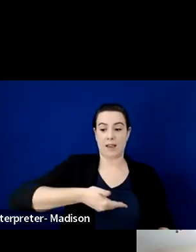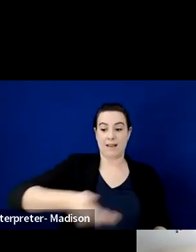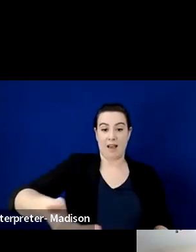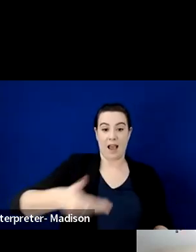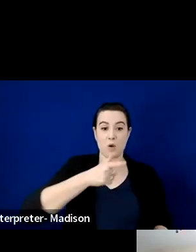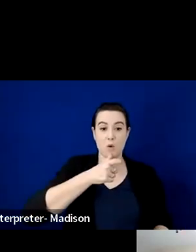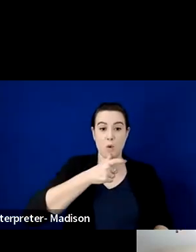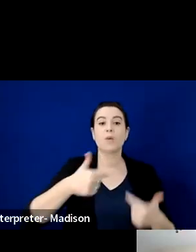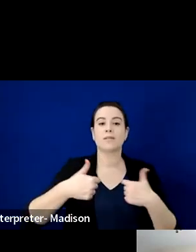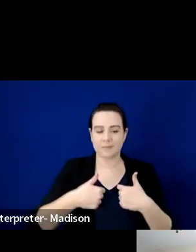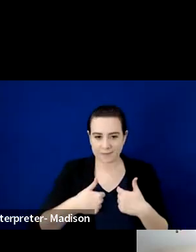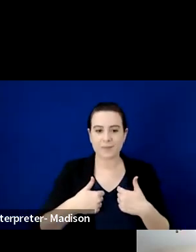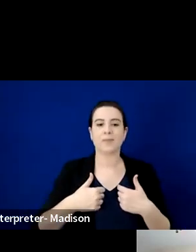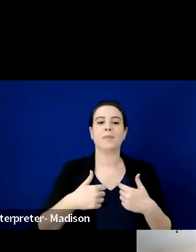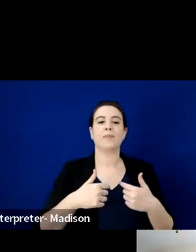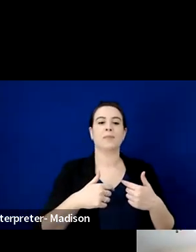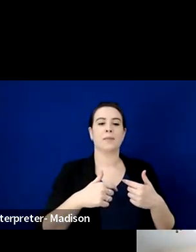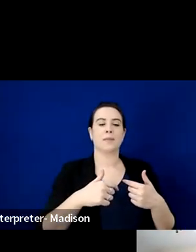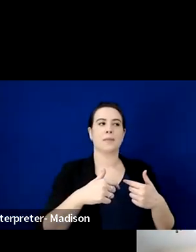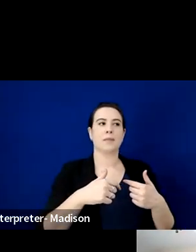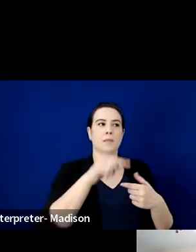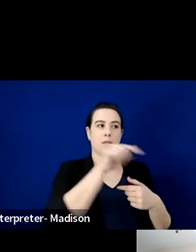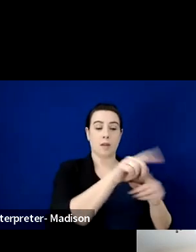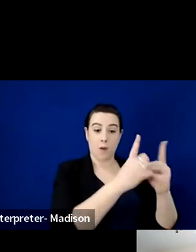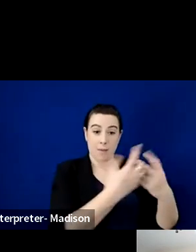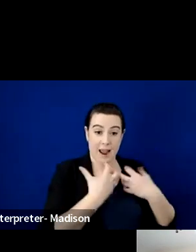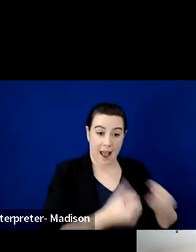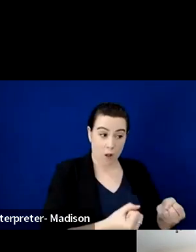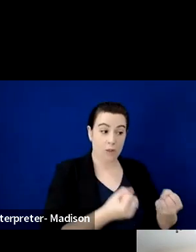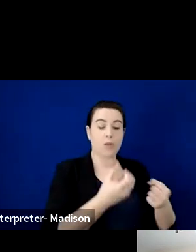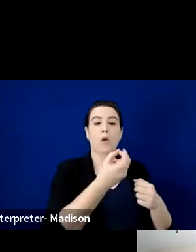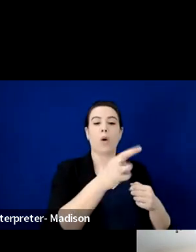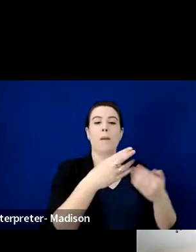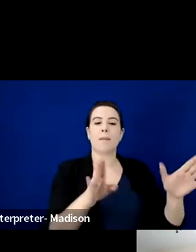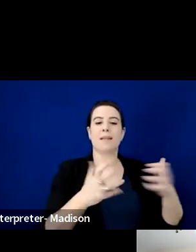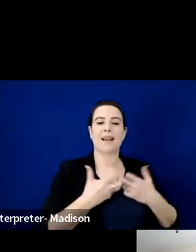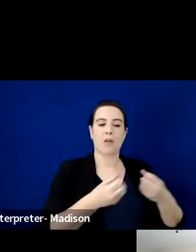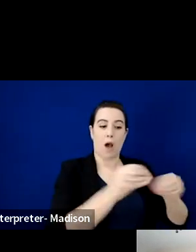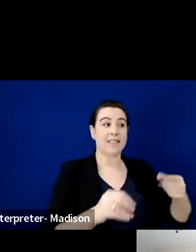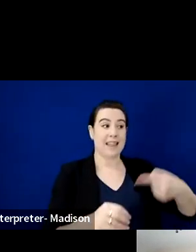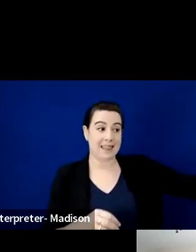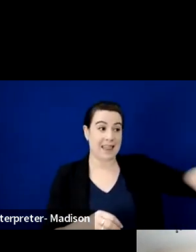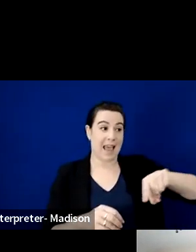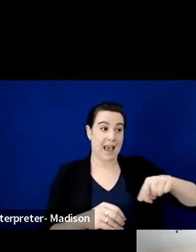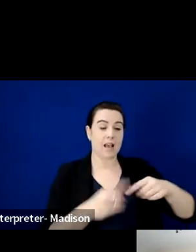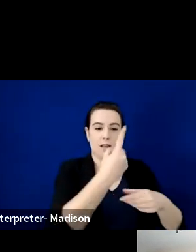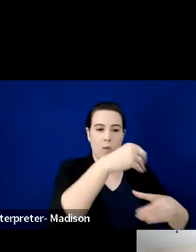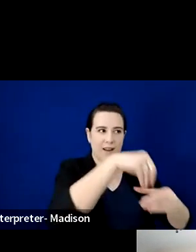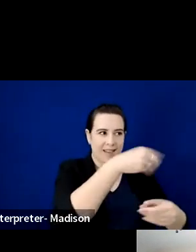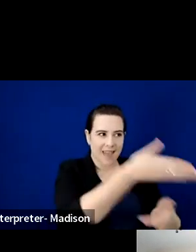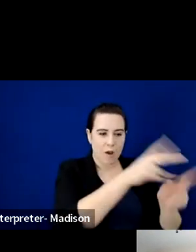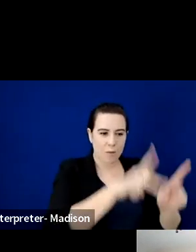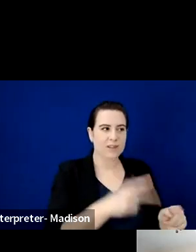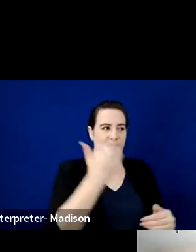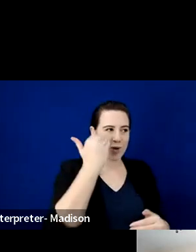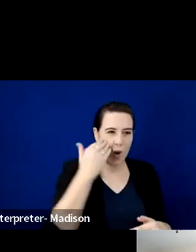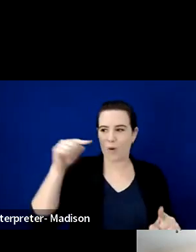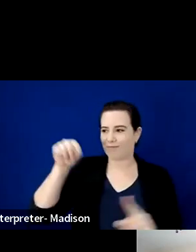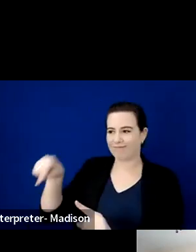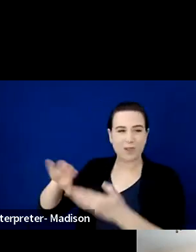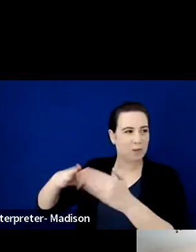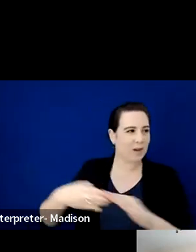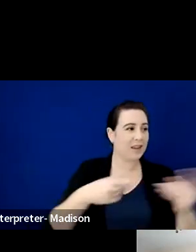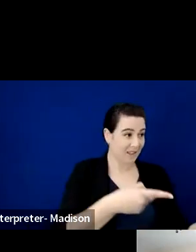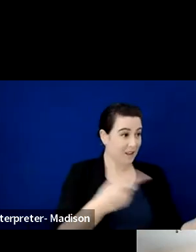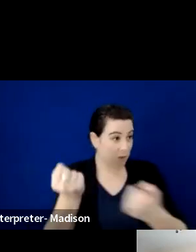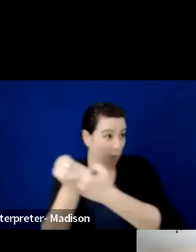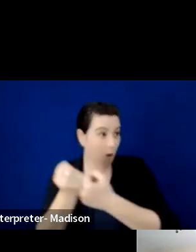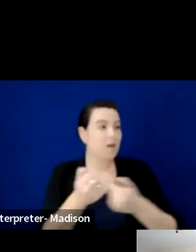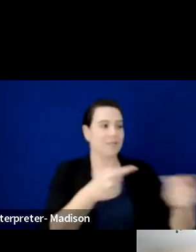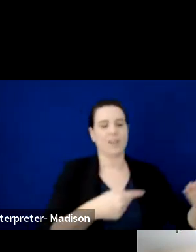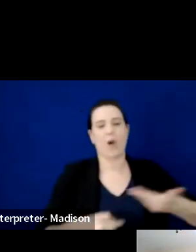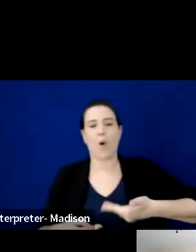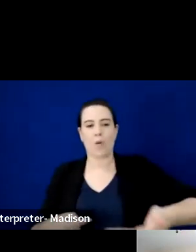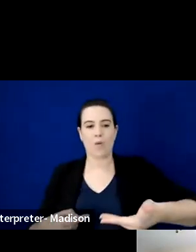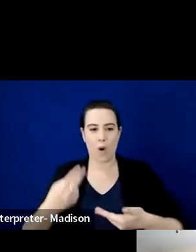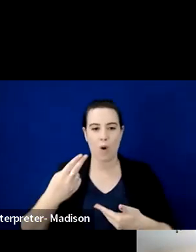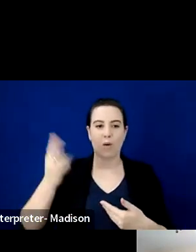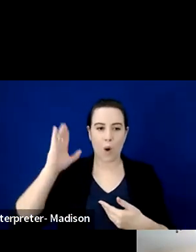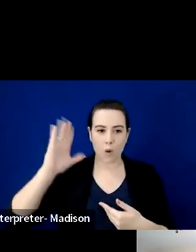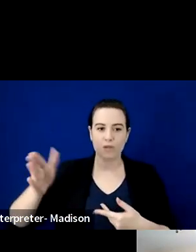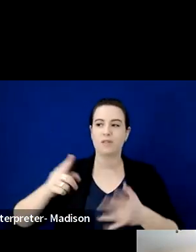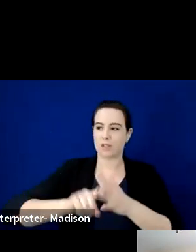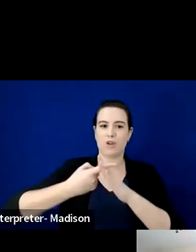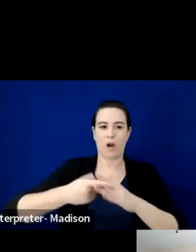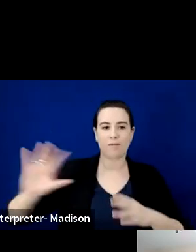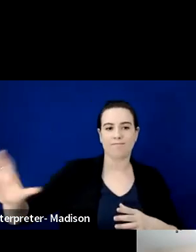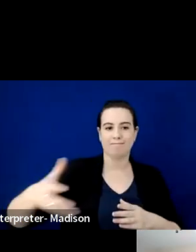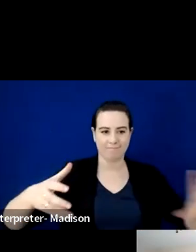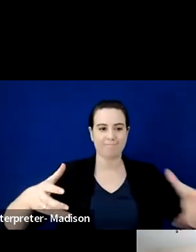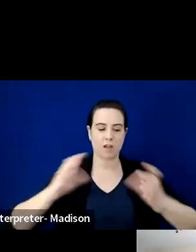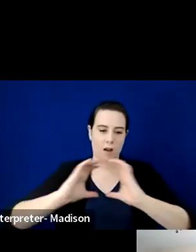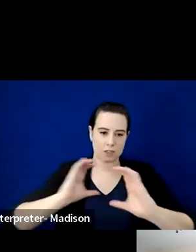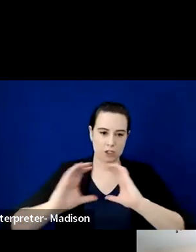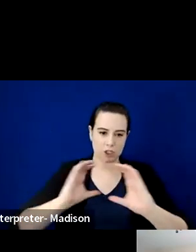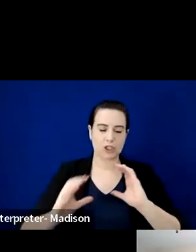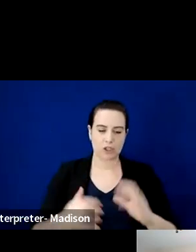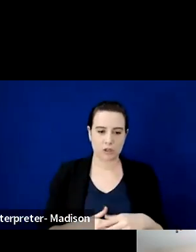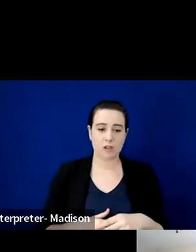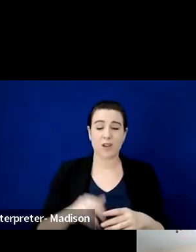And what we have found is that often it needs to be hosted --